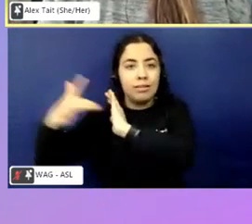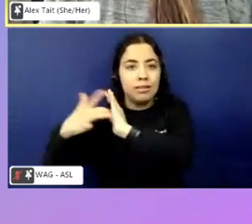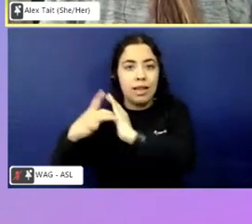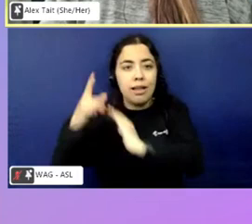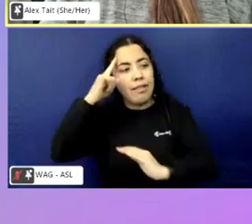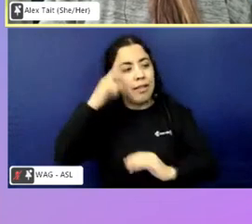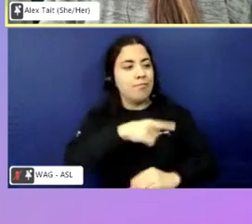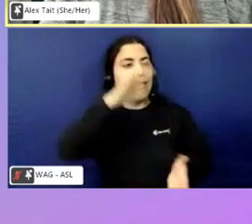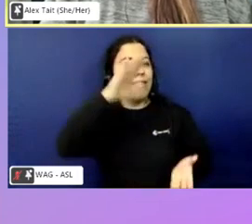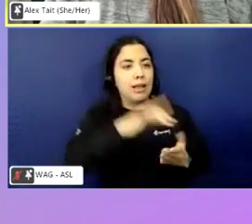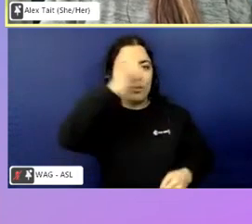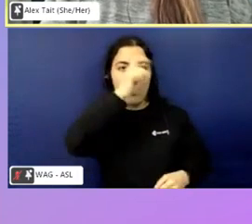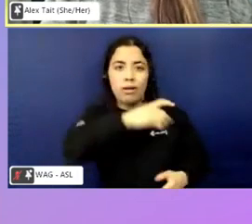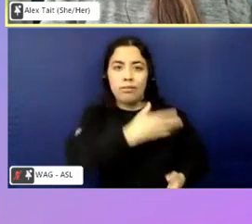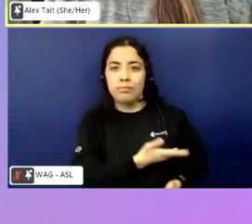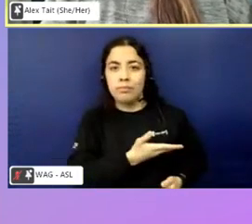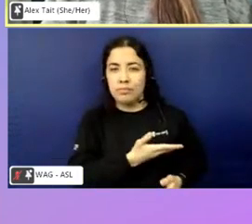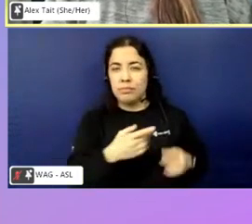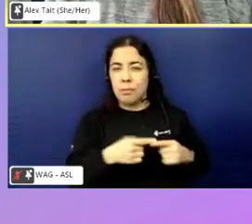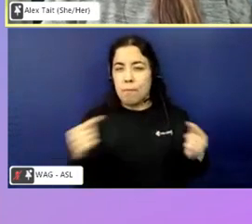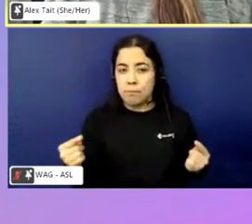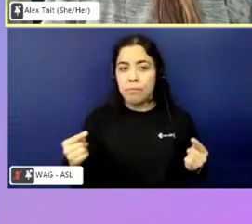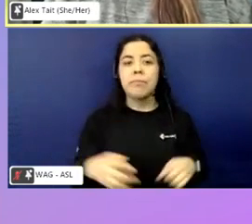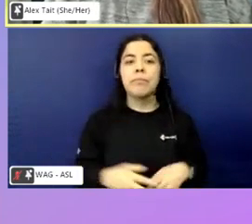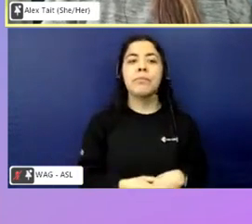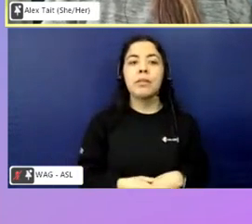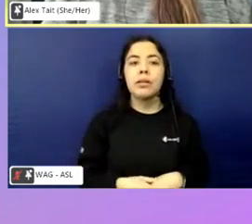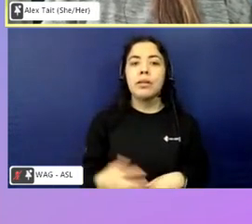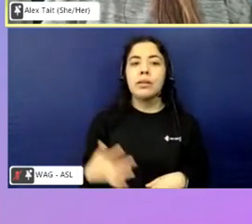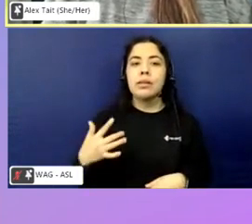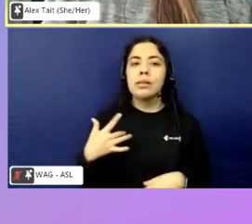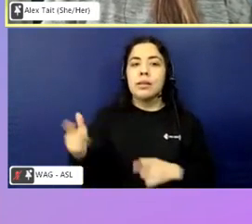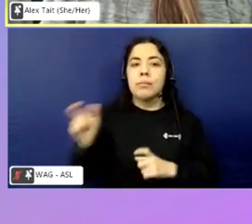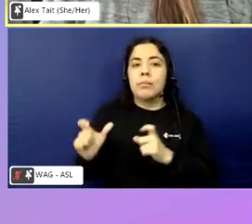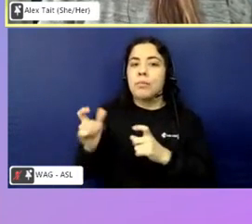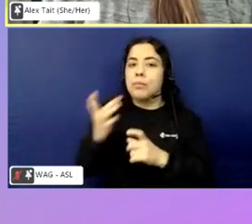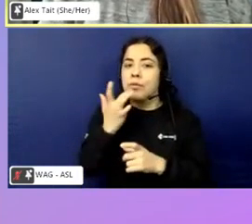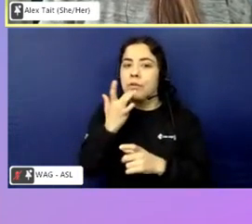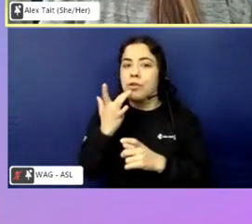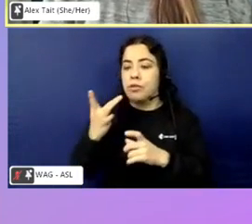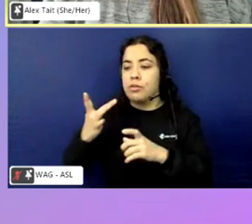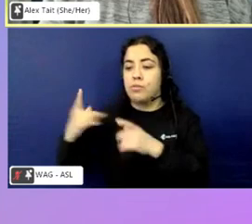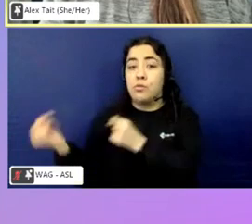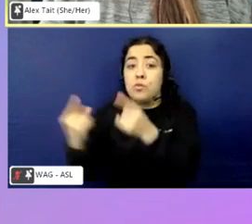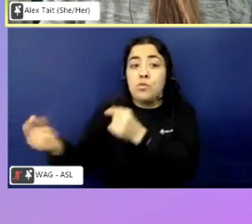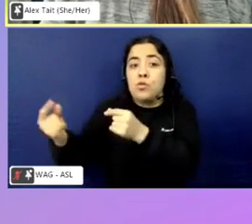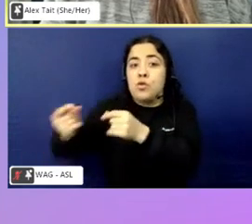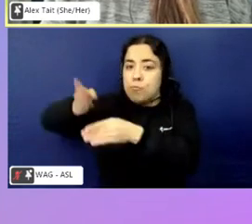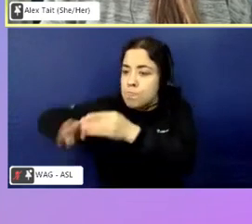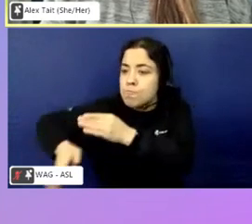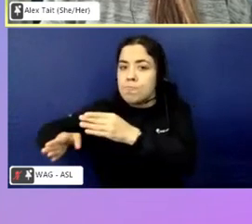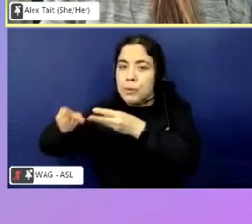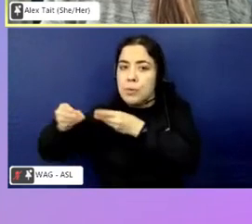growing into older age more commonly. In this construct we tend to efficiency favor productivity and competition